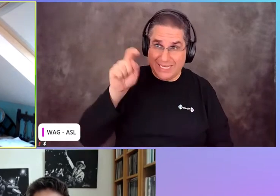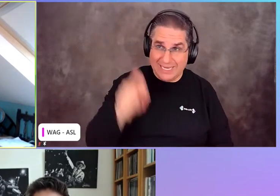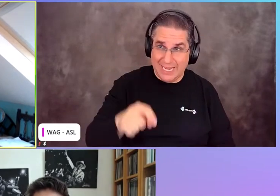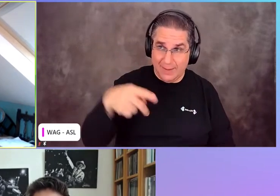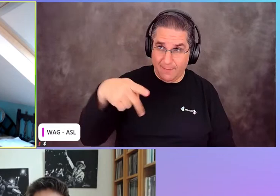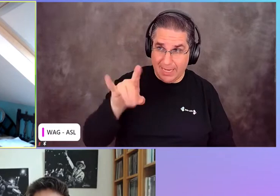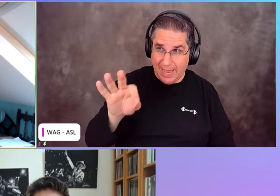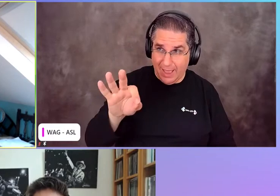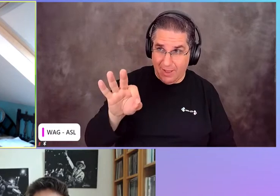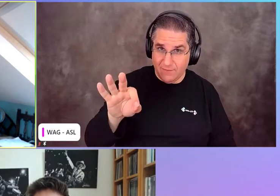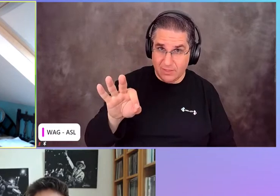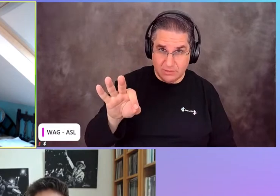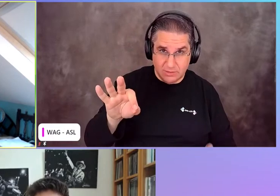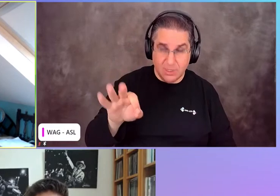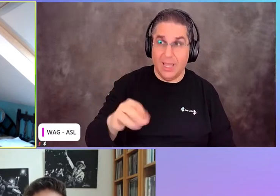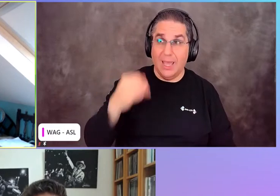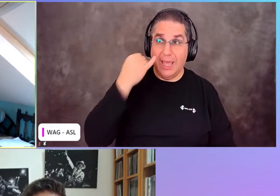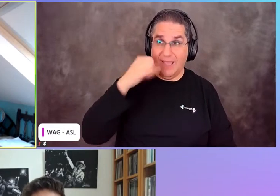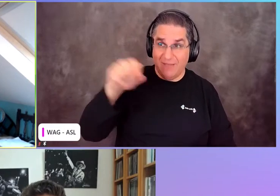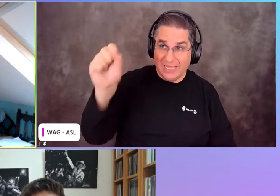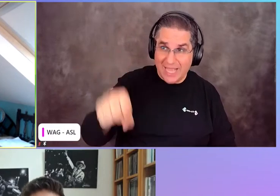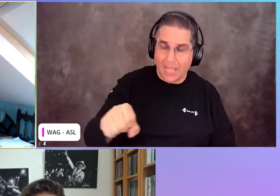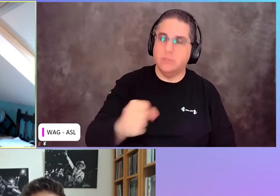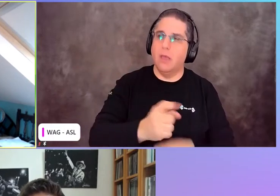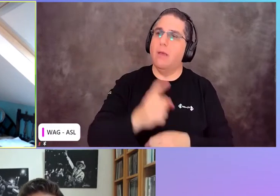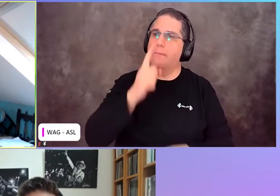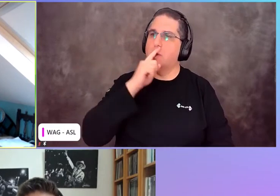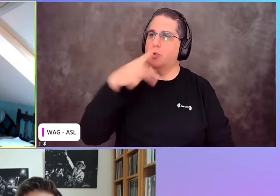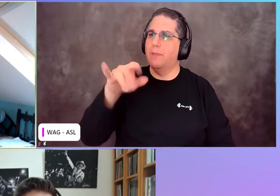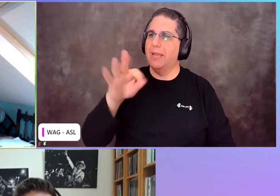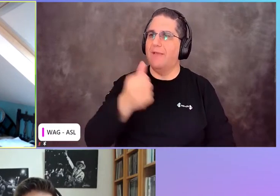approach and our advice is about going forward. Do you